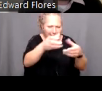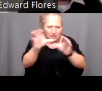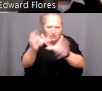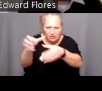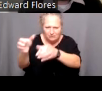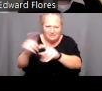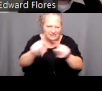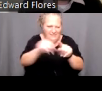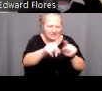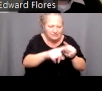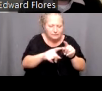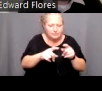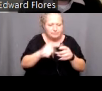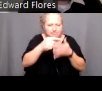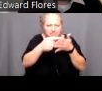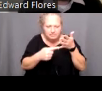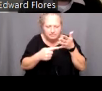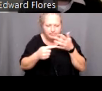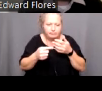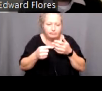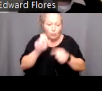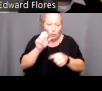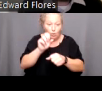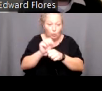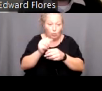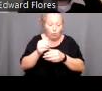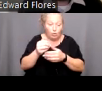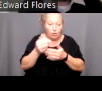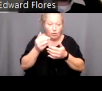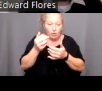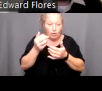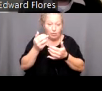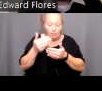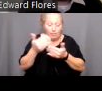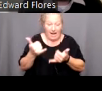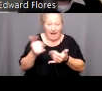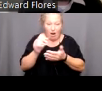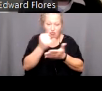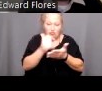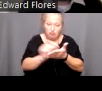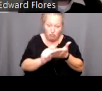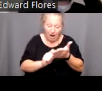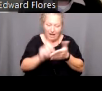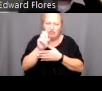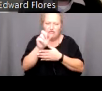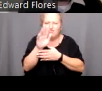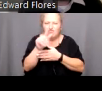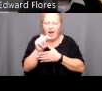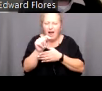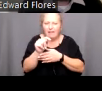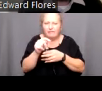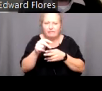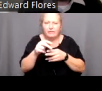and so the work before us right now is writing a draft report and providing some recommendations.